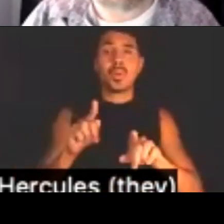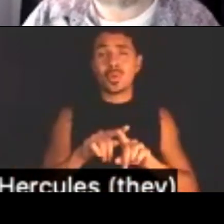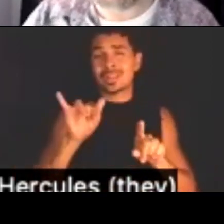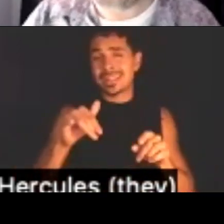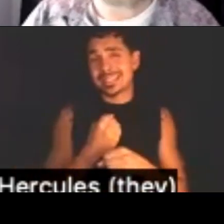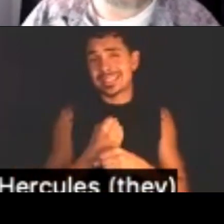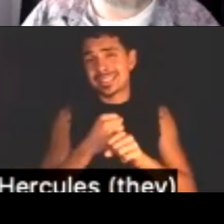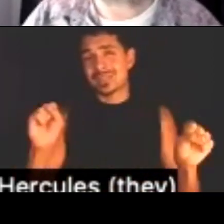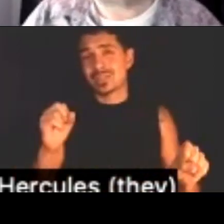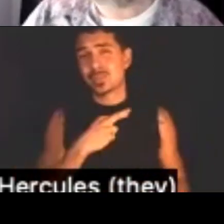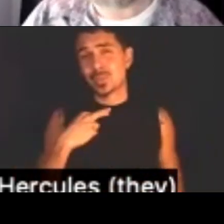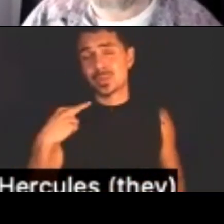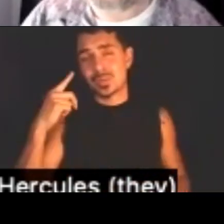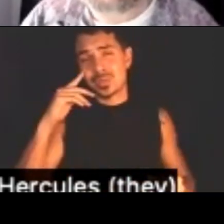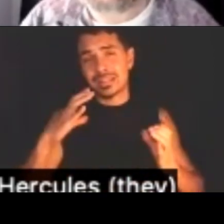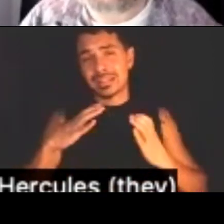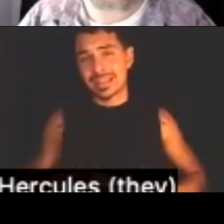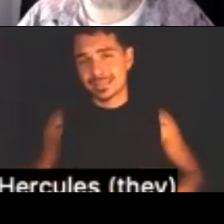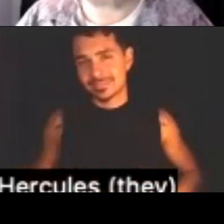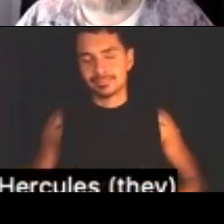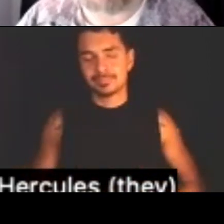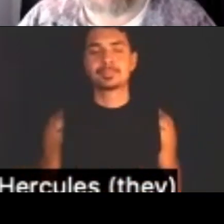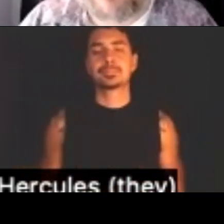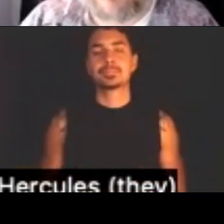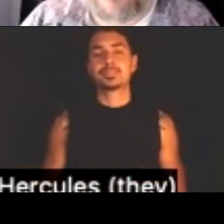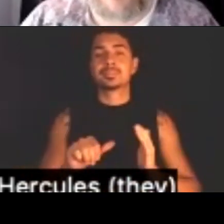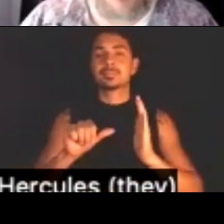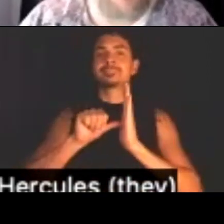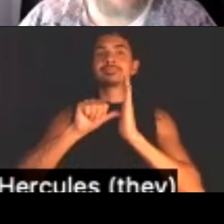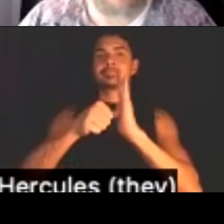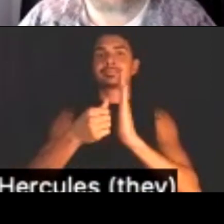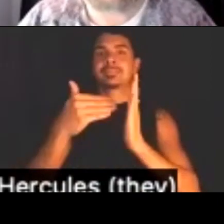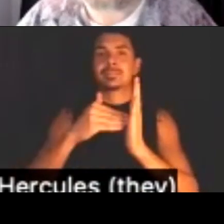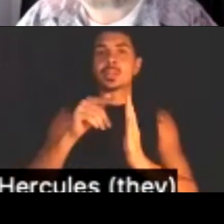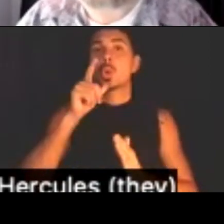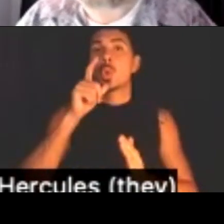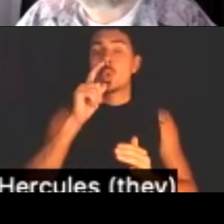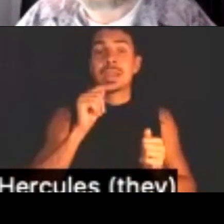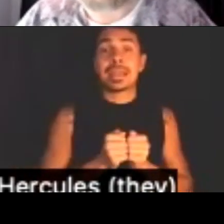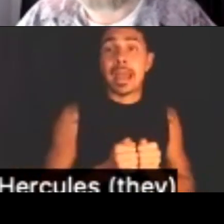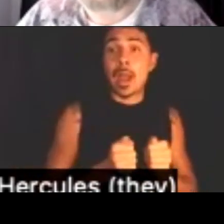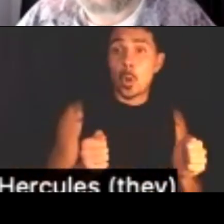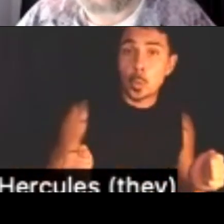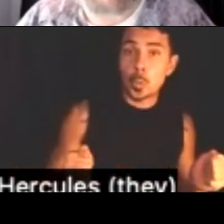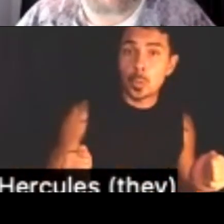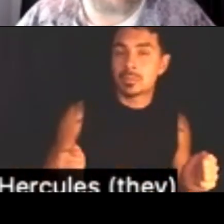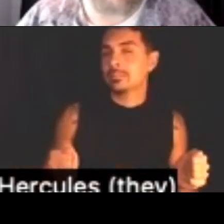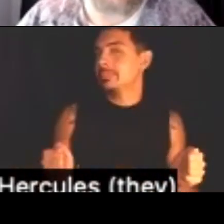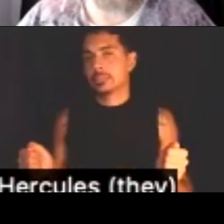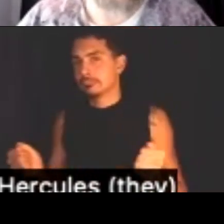So again, we look at who's out or not out at work. That can play a big role.